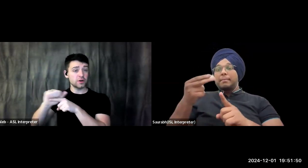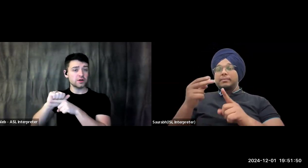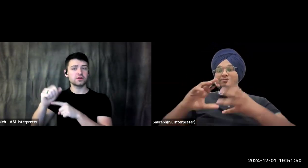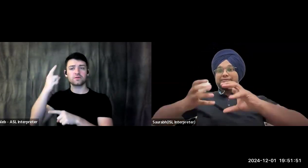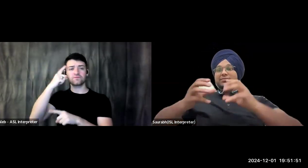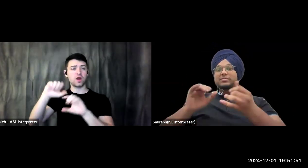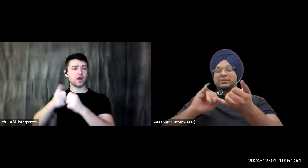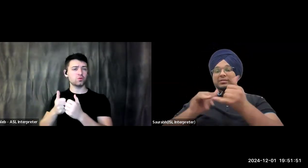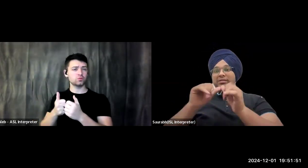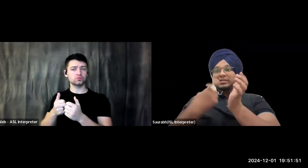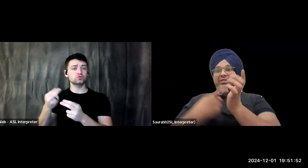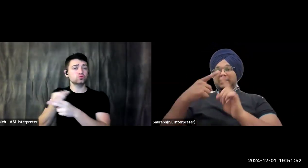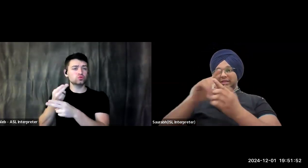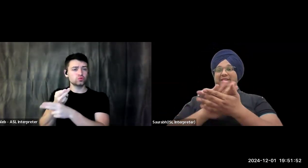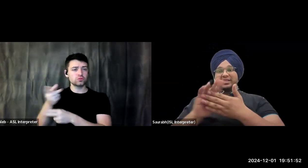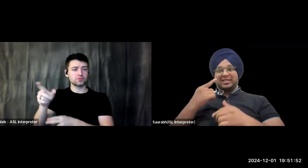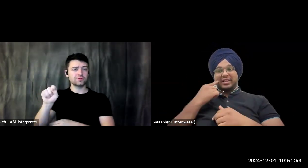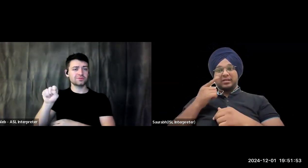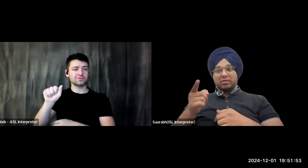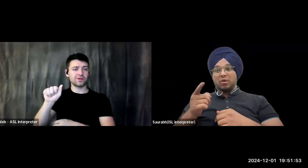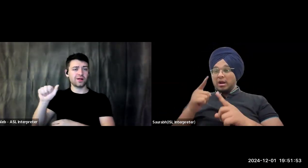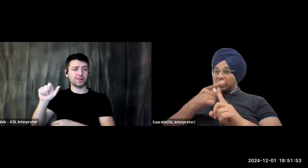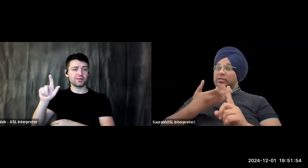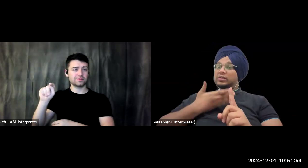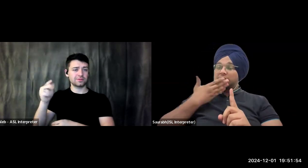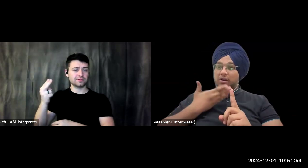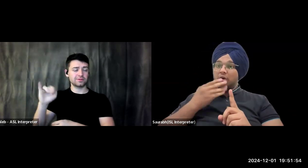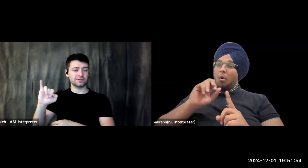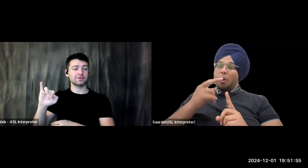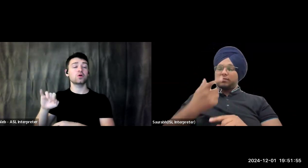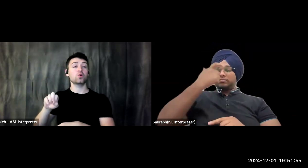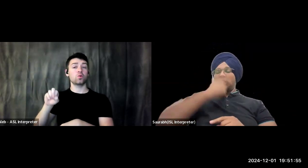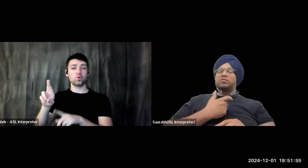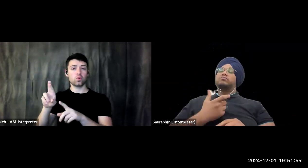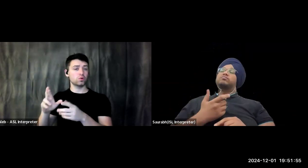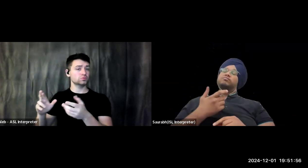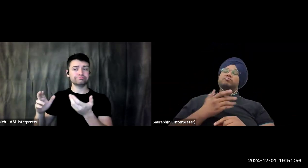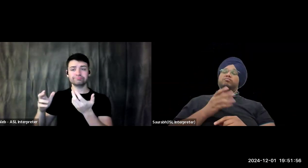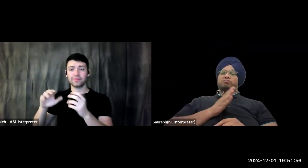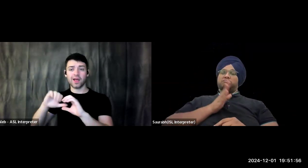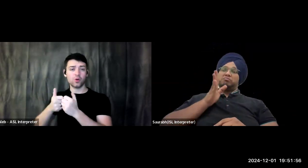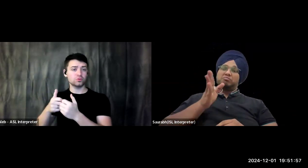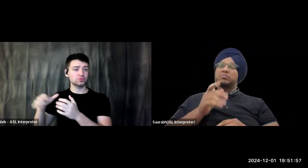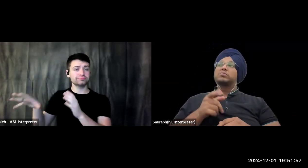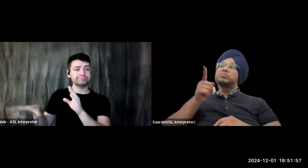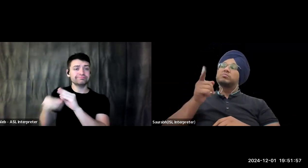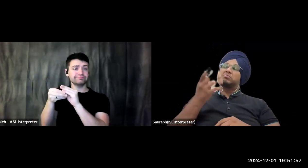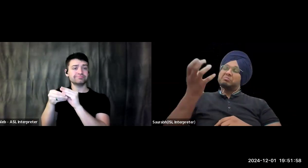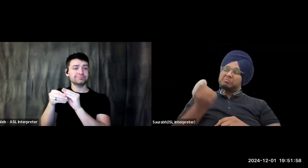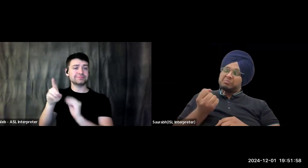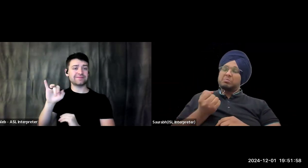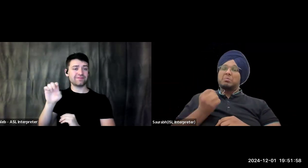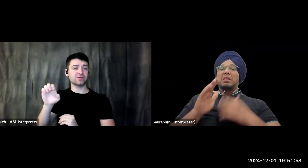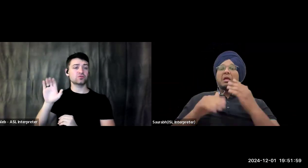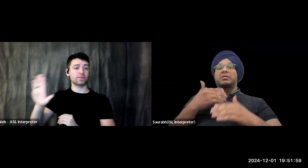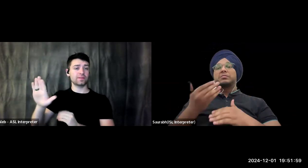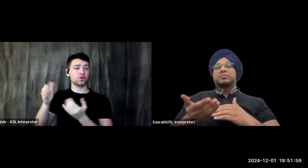Or does the buyer usually come from another organization